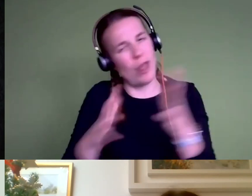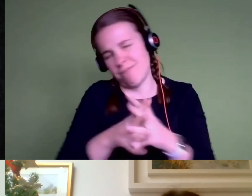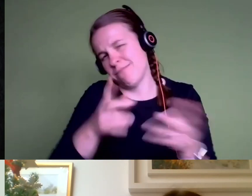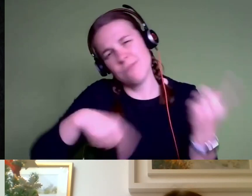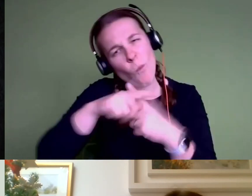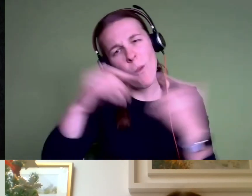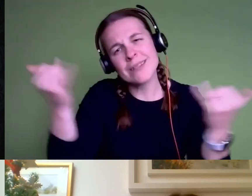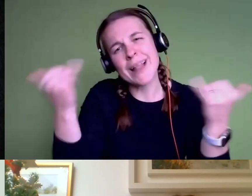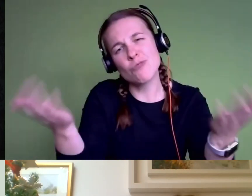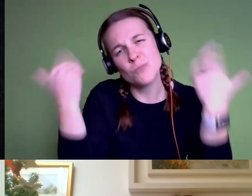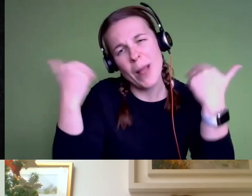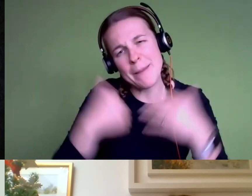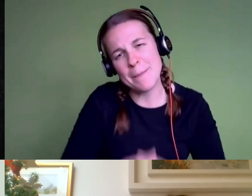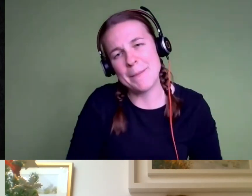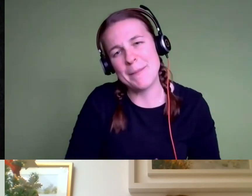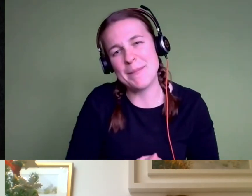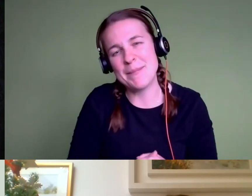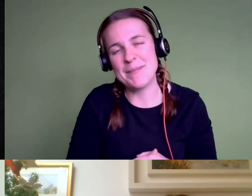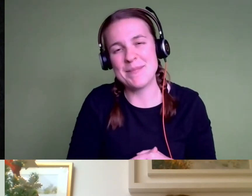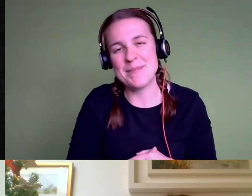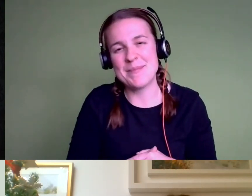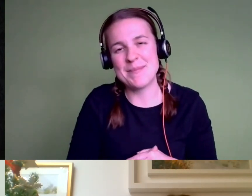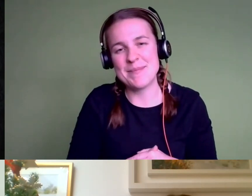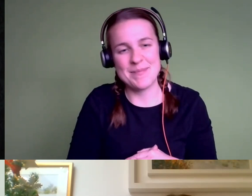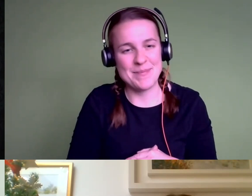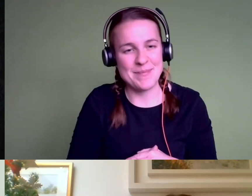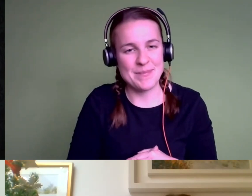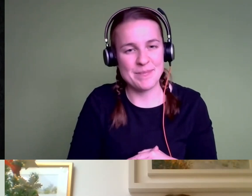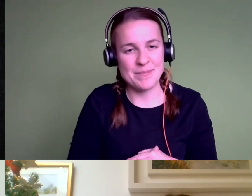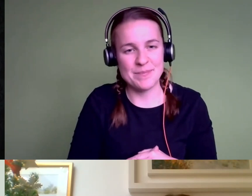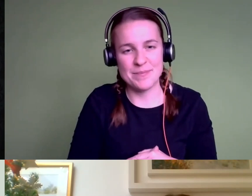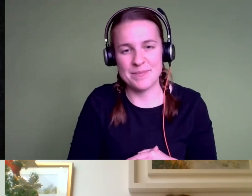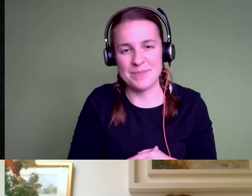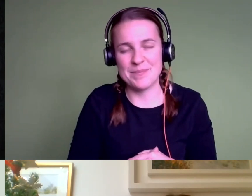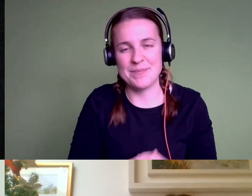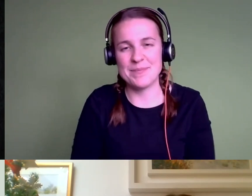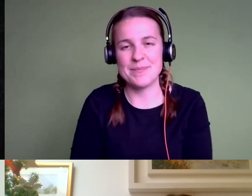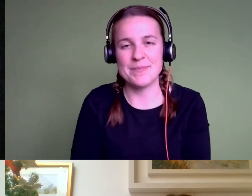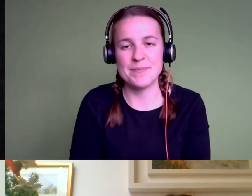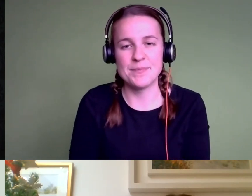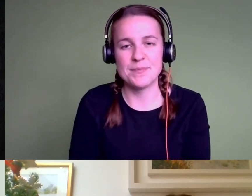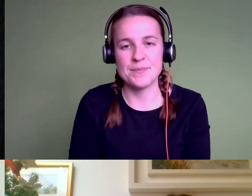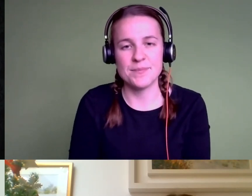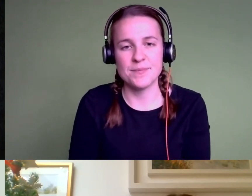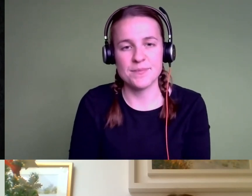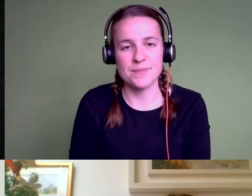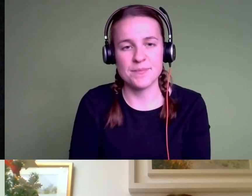please do get in touch if you have any further questions. MARK LANE: Thanks everyone, Merry Christmas! MICHELLE We can officially say that, we